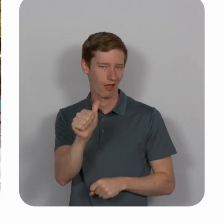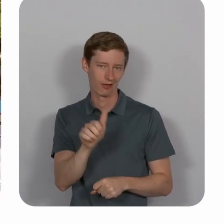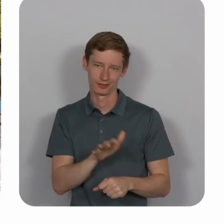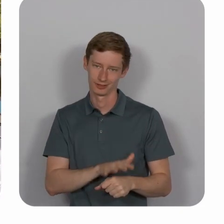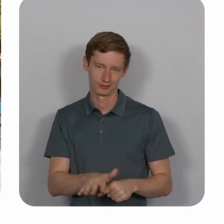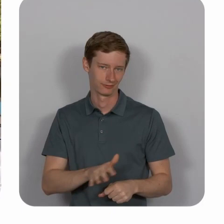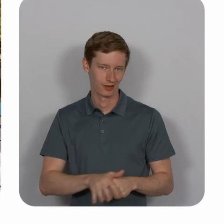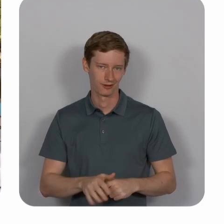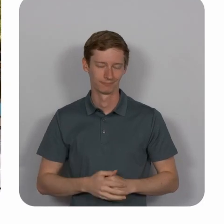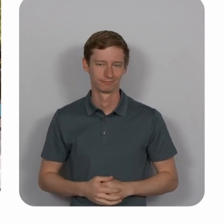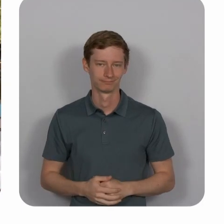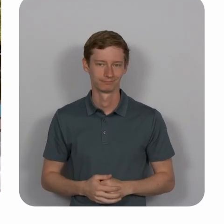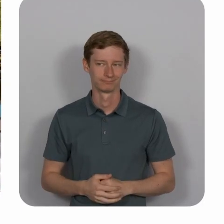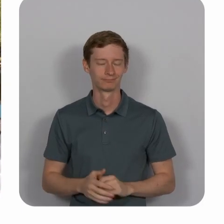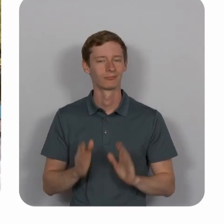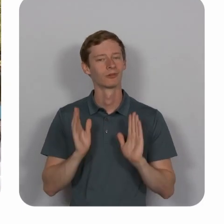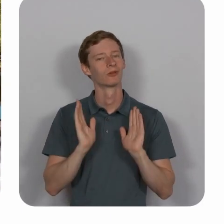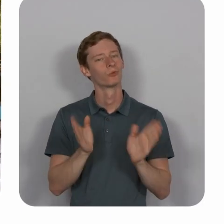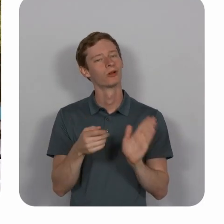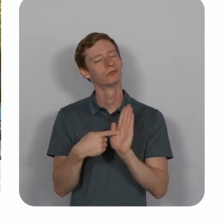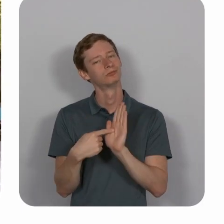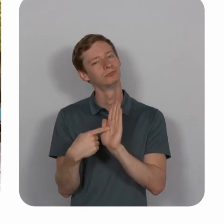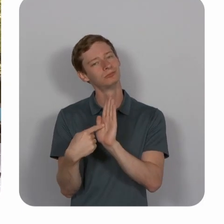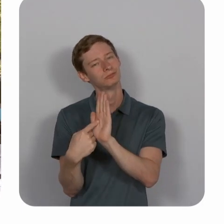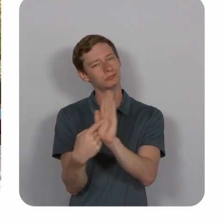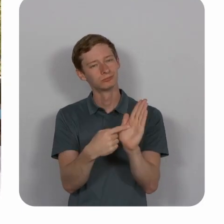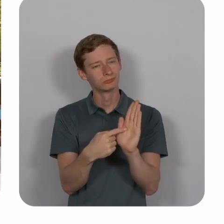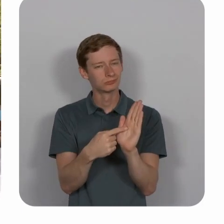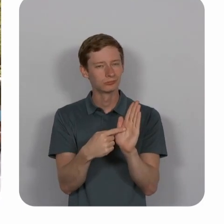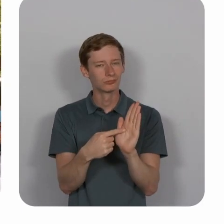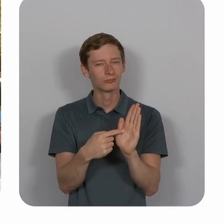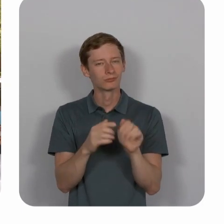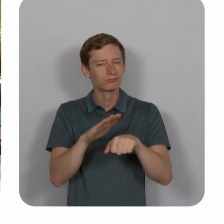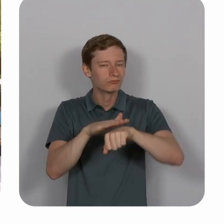Let me share with you in a glance what have been done on LLMs